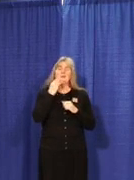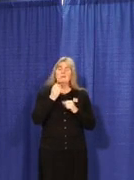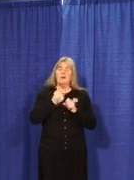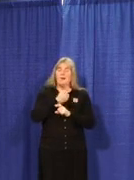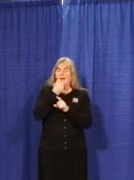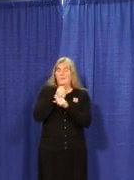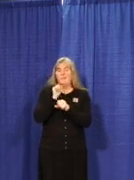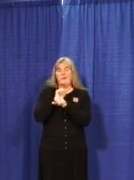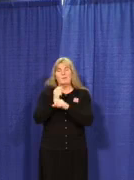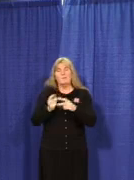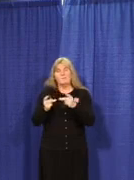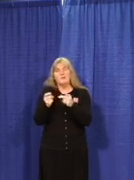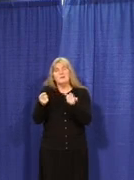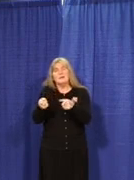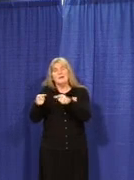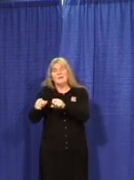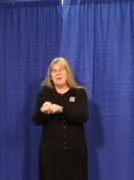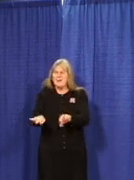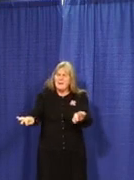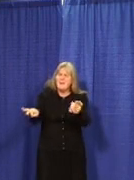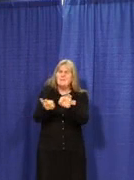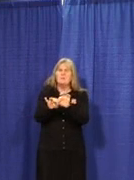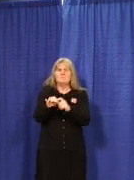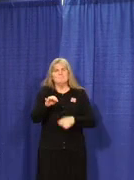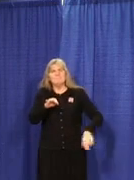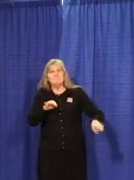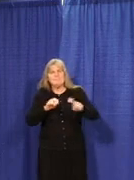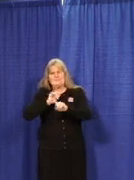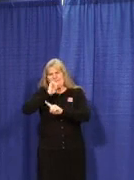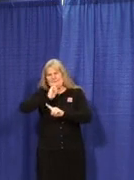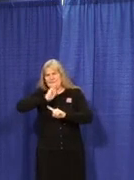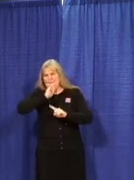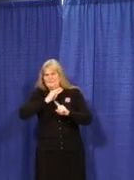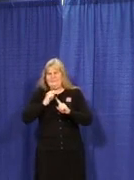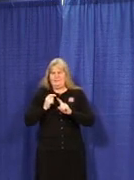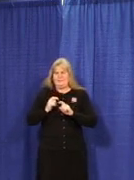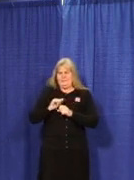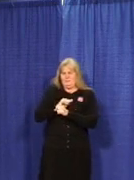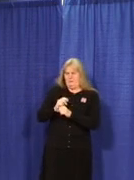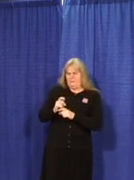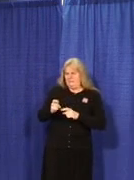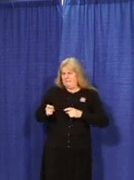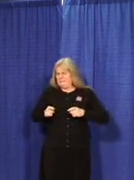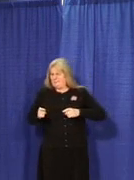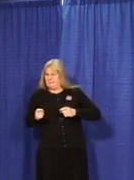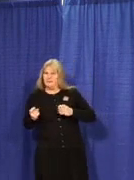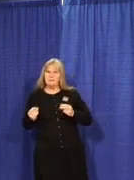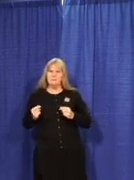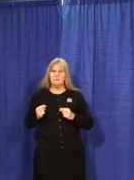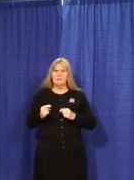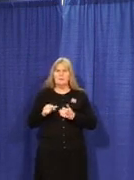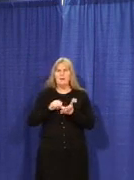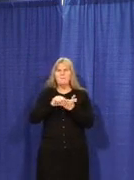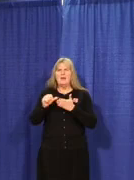extremely important. We need to be patient as we continue to manage the pandemic. A paid sick leave rebate is